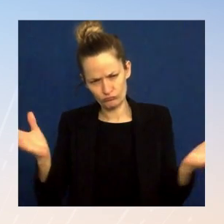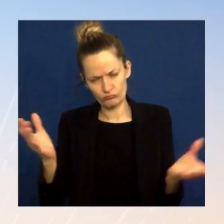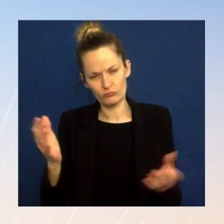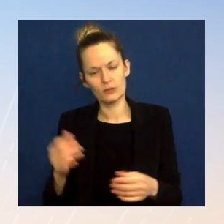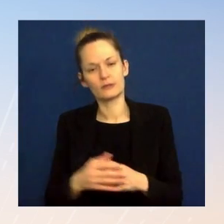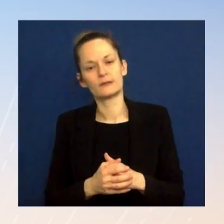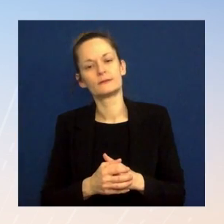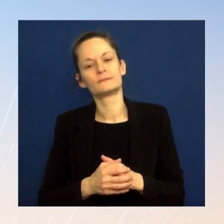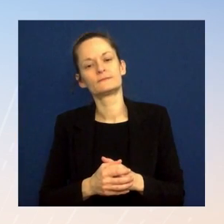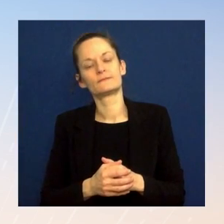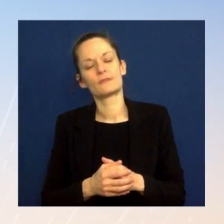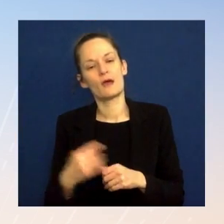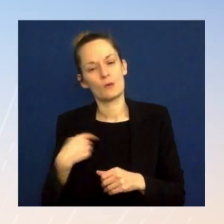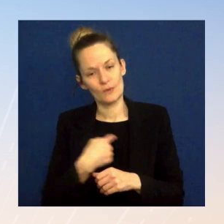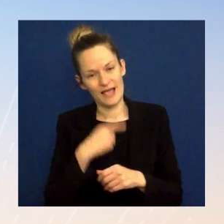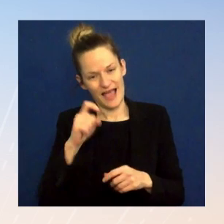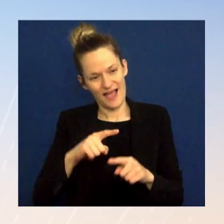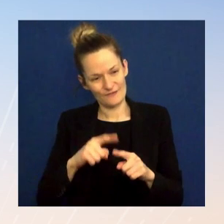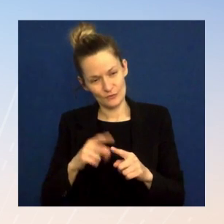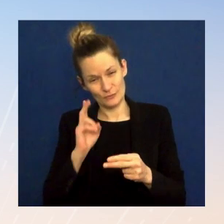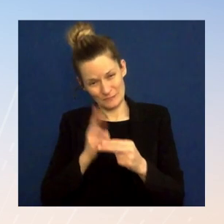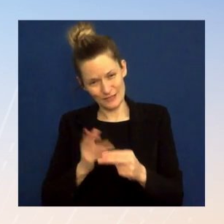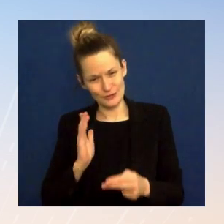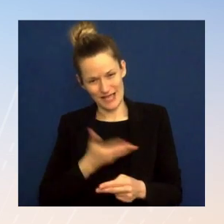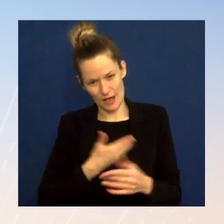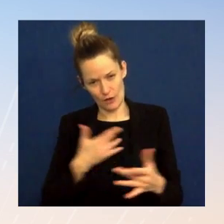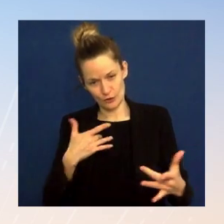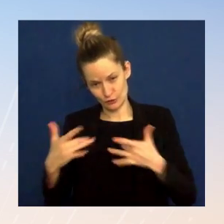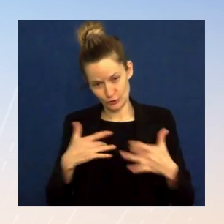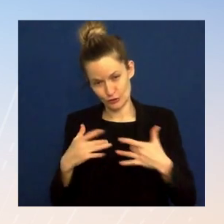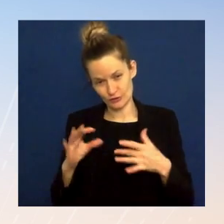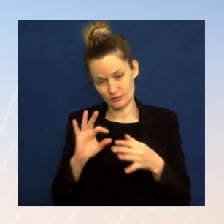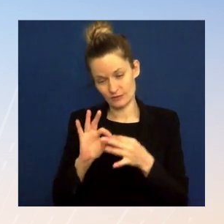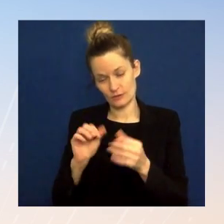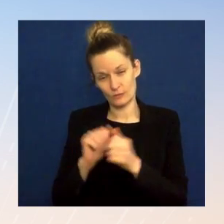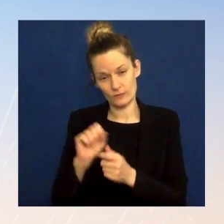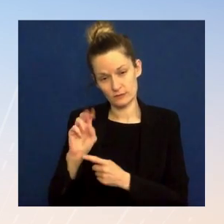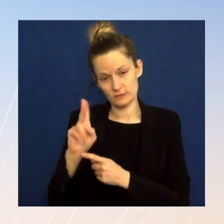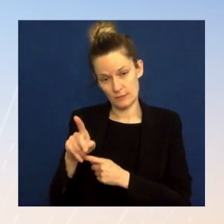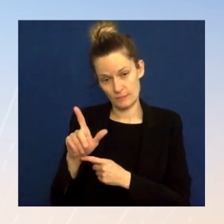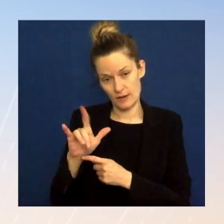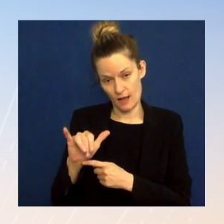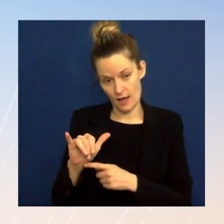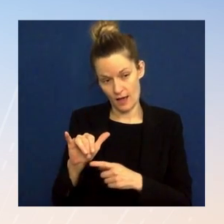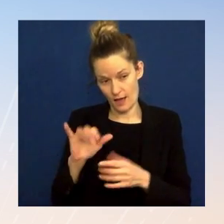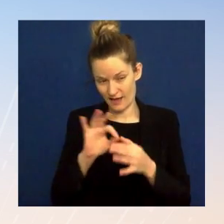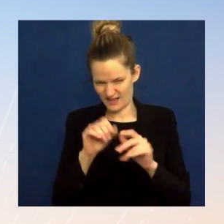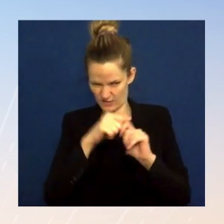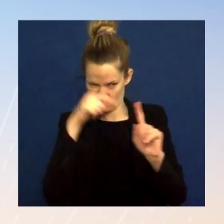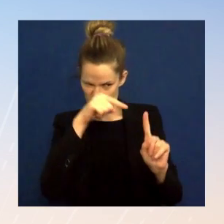about supply issues as it relates to oil. And that's something that, certainly, he can do on the international stage,